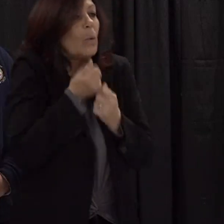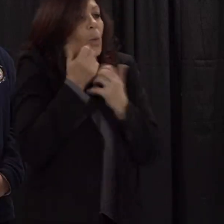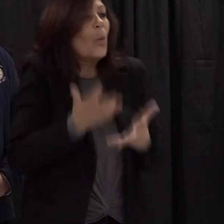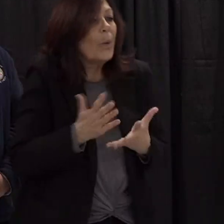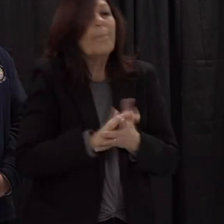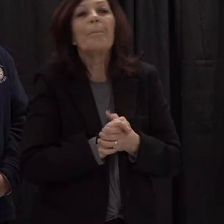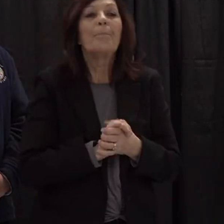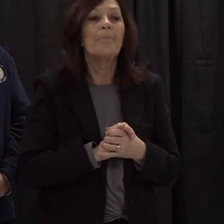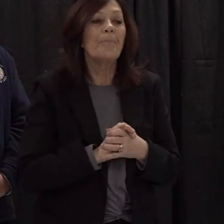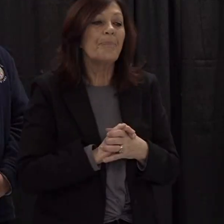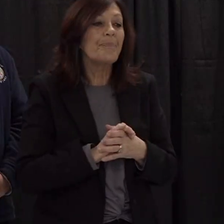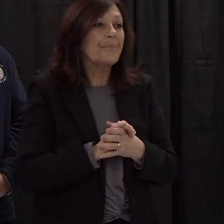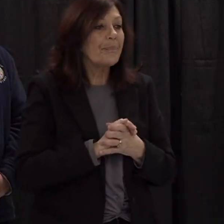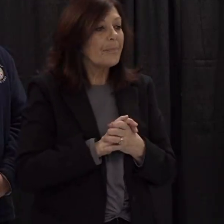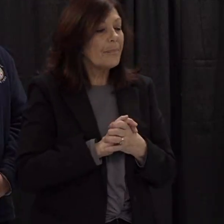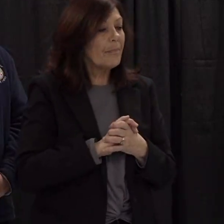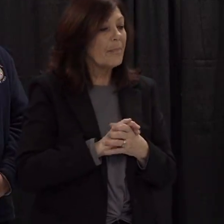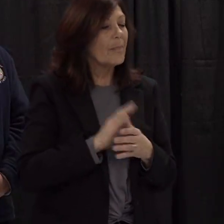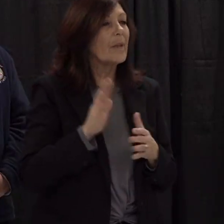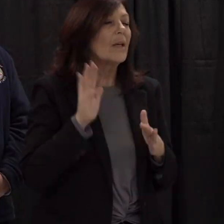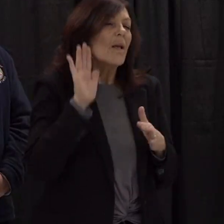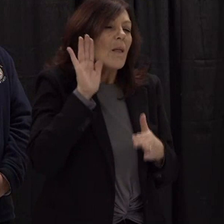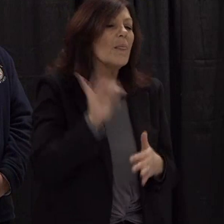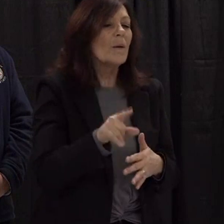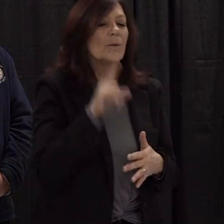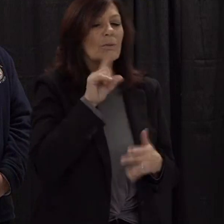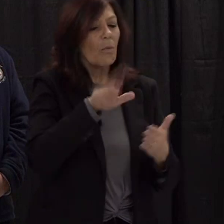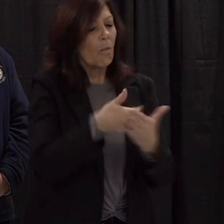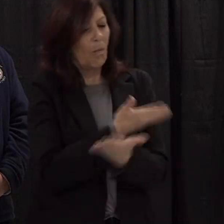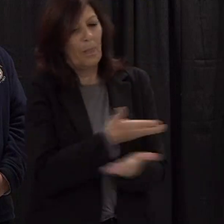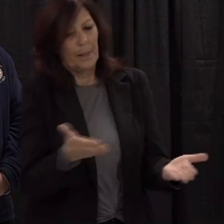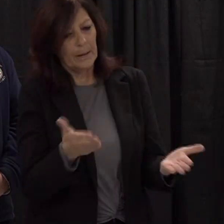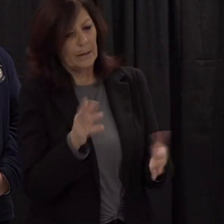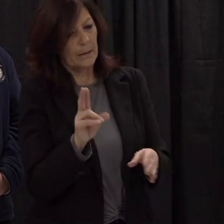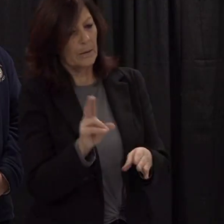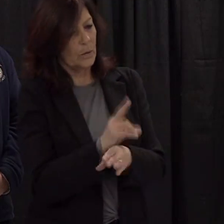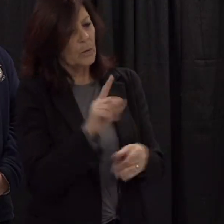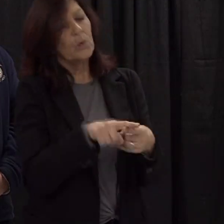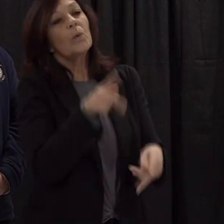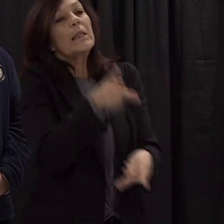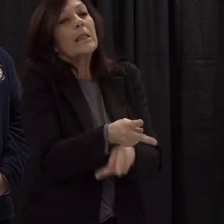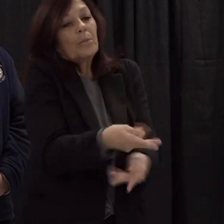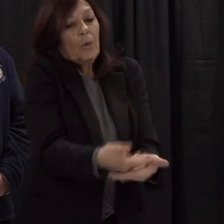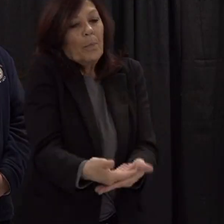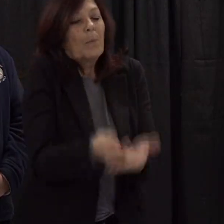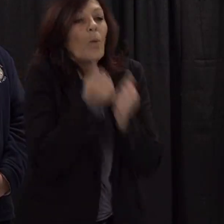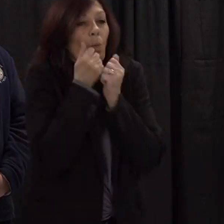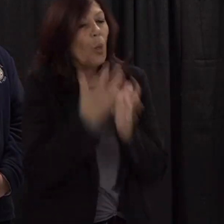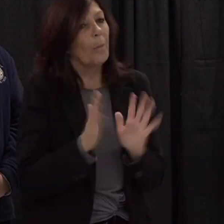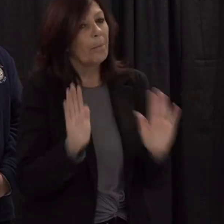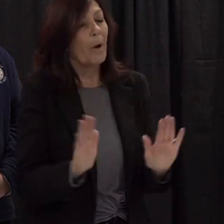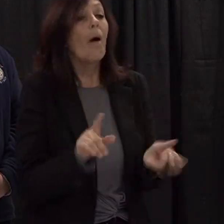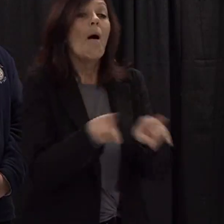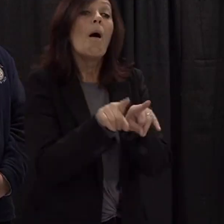you know those wearable blankets. So. So those are all things that you want to use to keep your baby warm. Also you want to make sure that